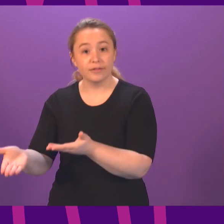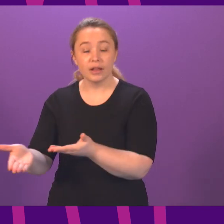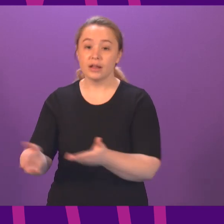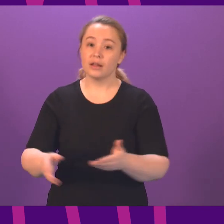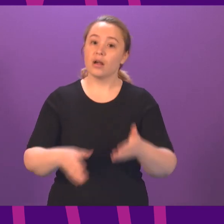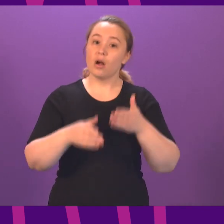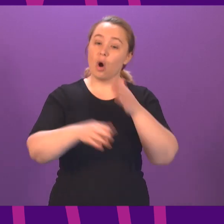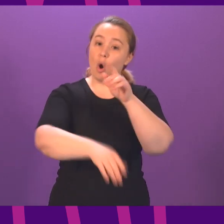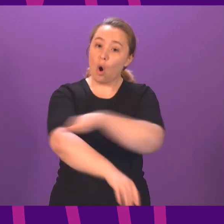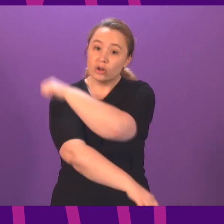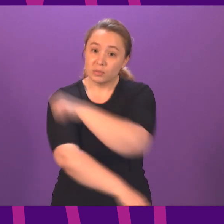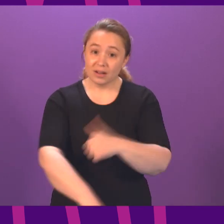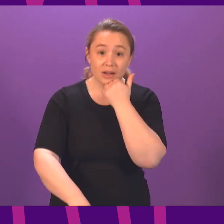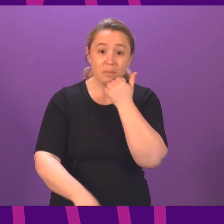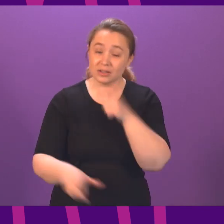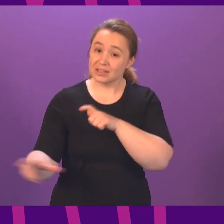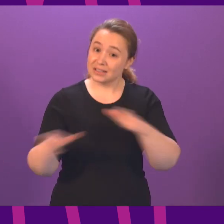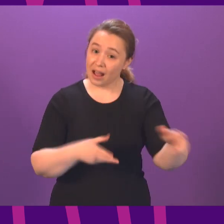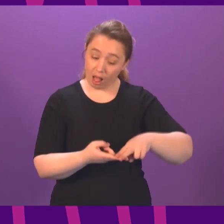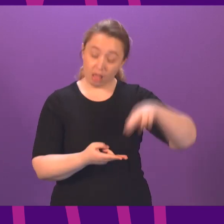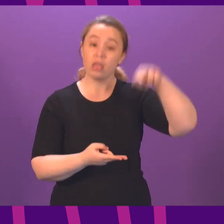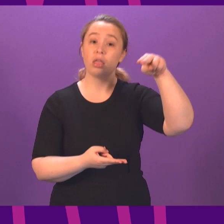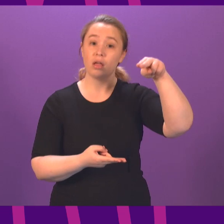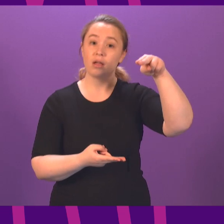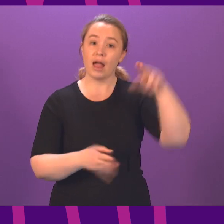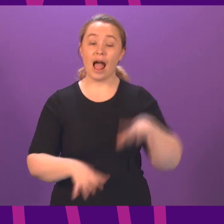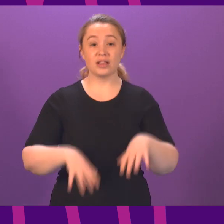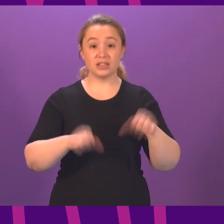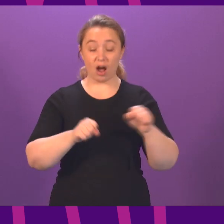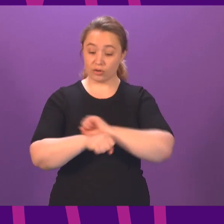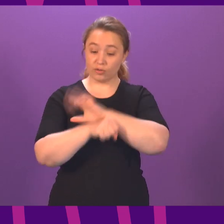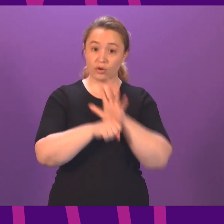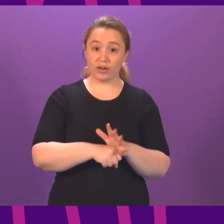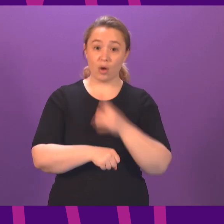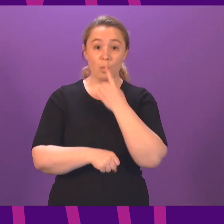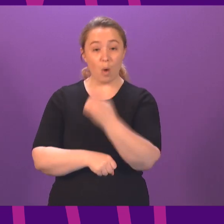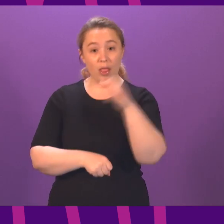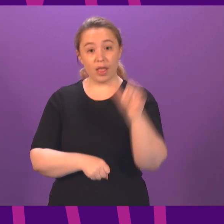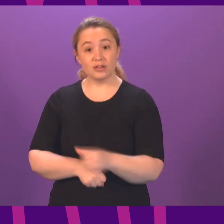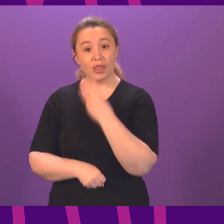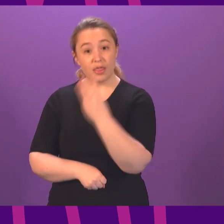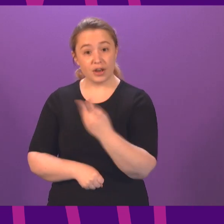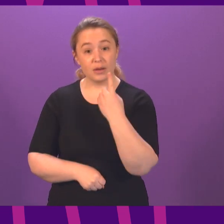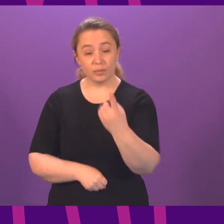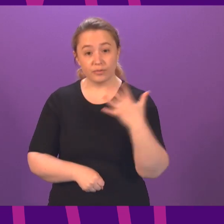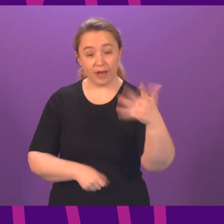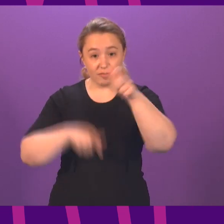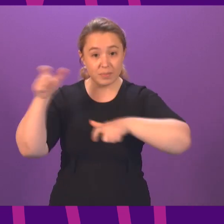is still far too high. Since the start of the pandemic, at least 3,115 people have contracted